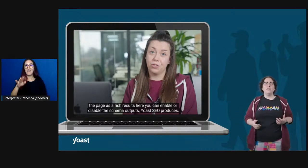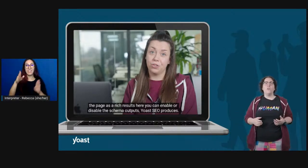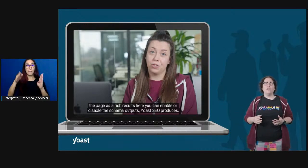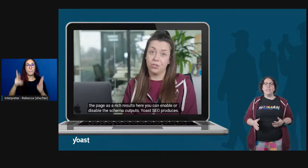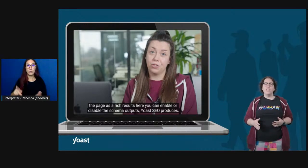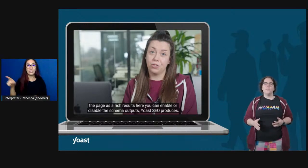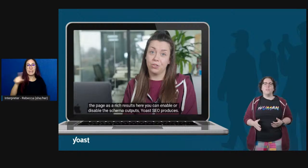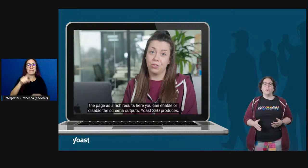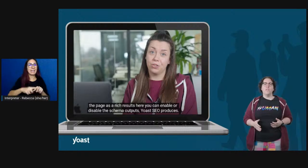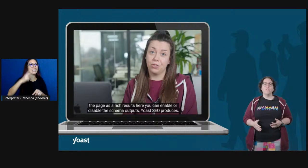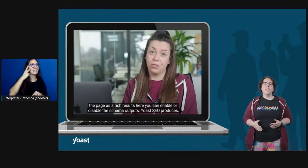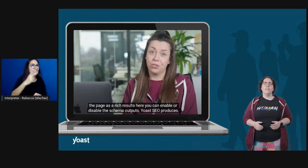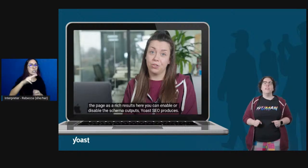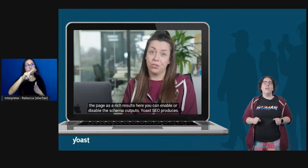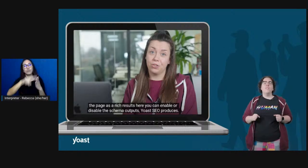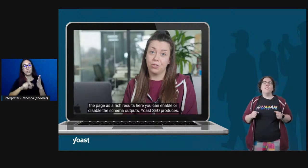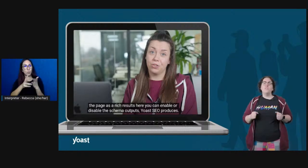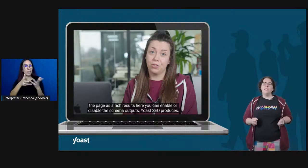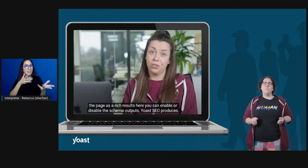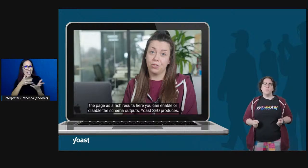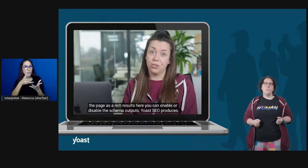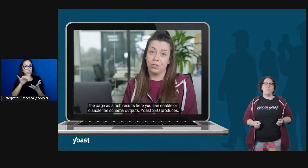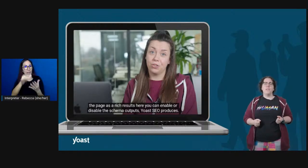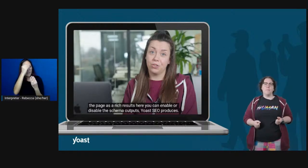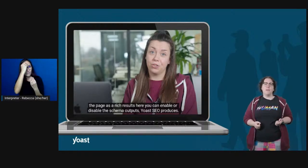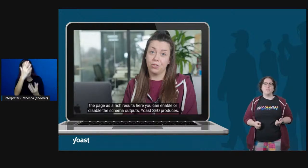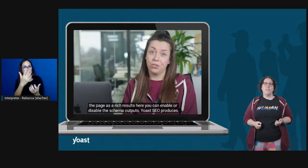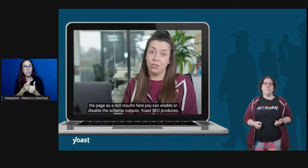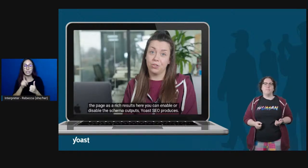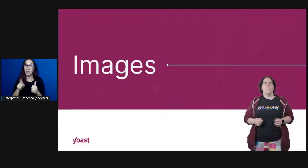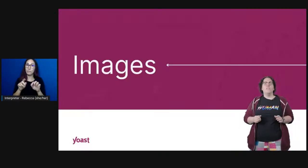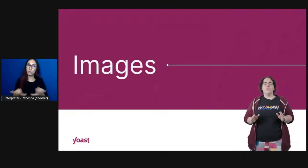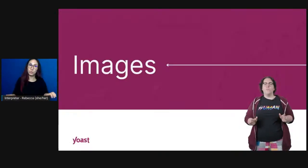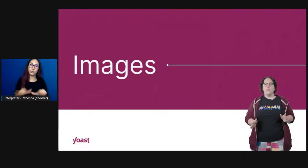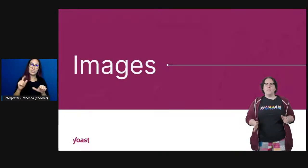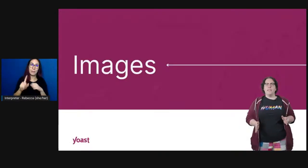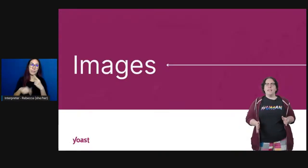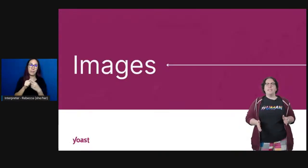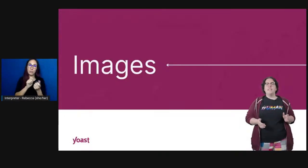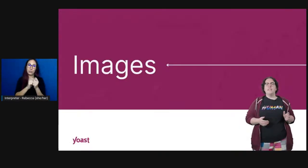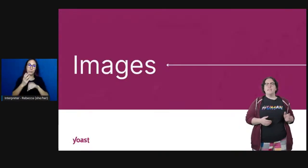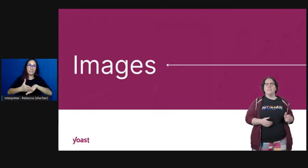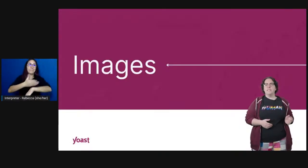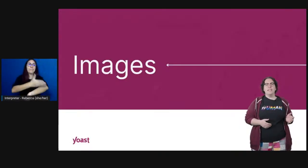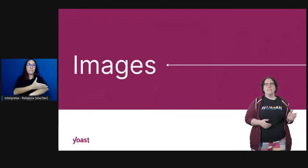sugar or interactive social media, you cannot be sure that the person on the other side will fully understand what you have said and if that person